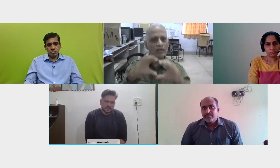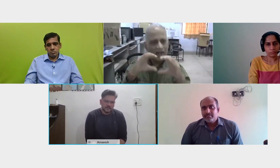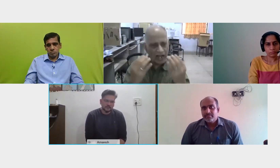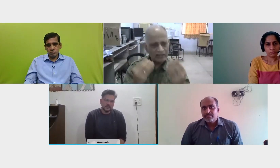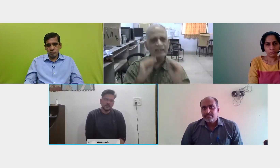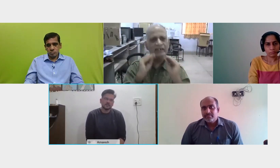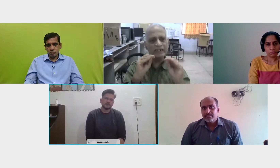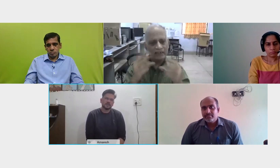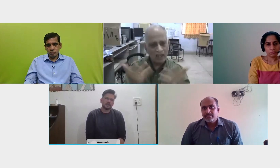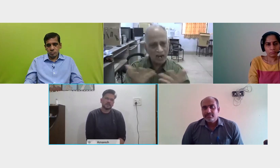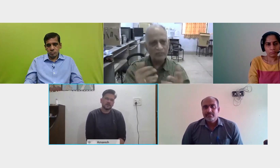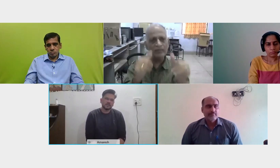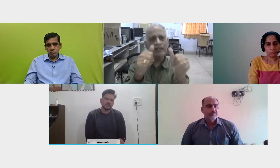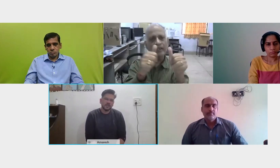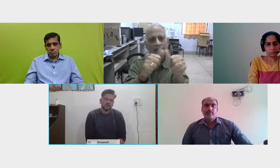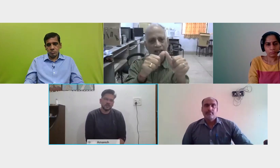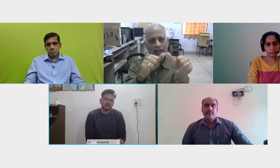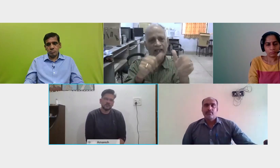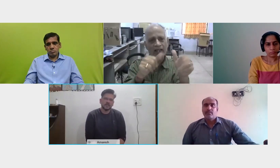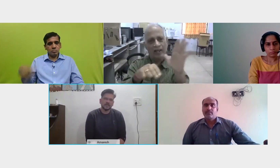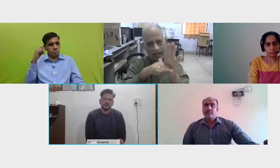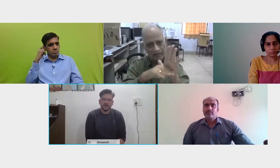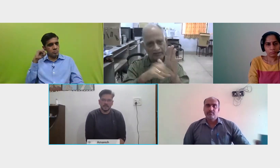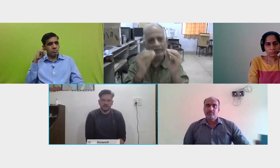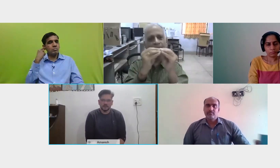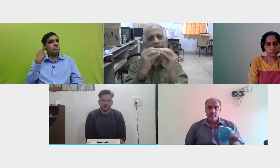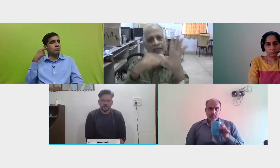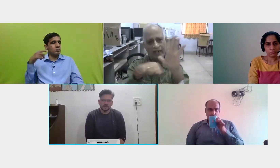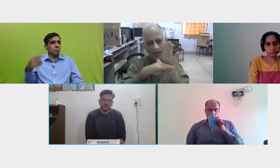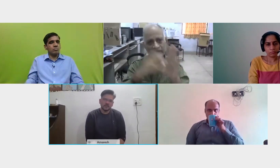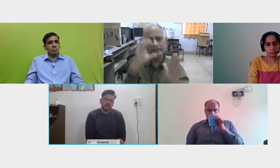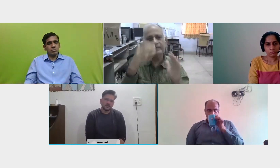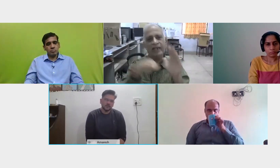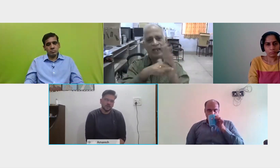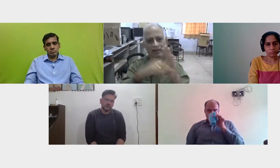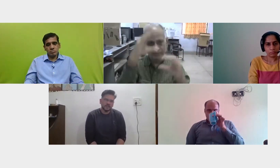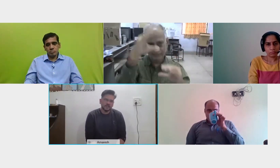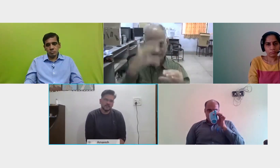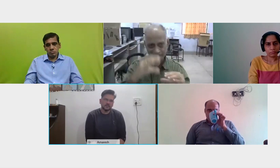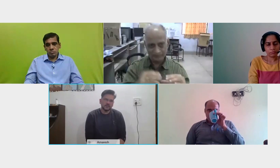the next step. So the next logical step was to have classes and courses. So what we decided